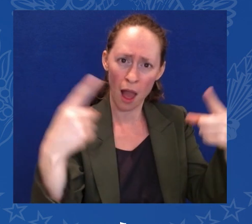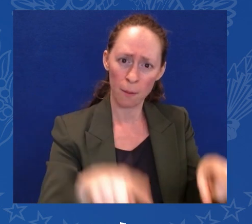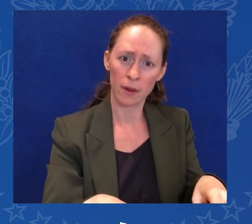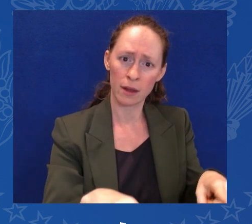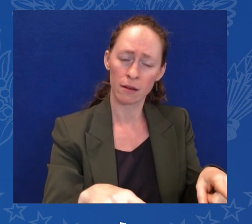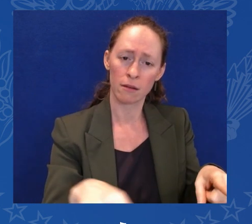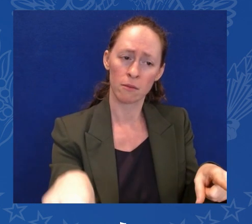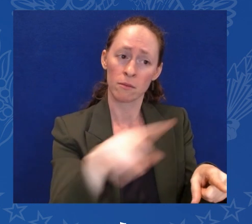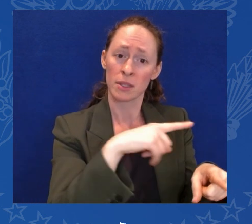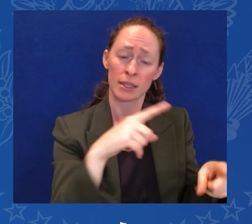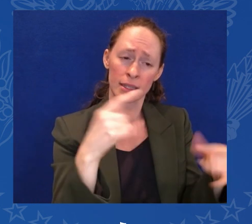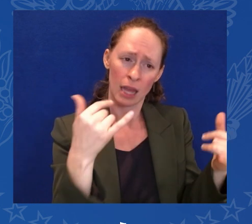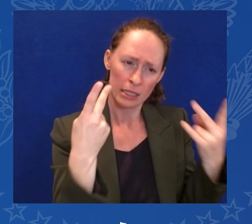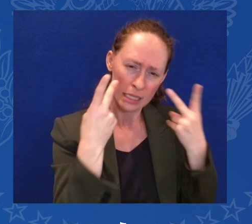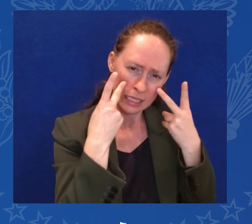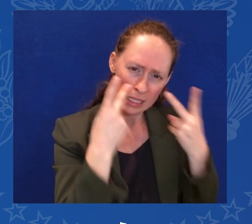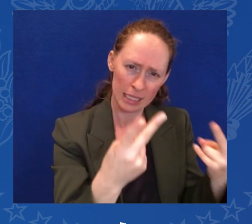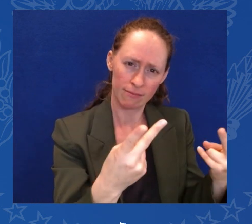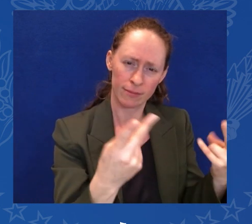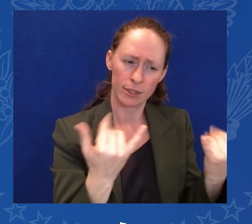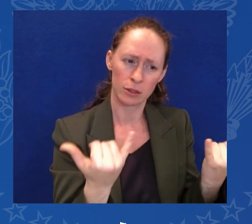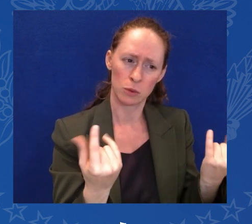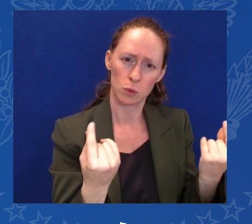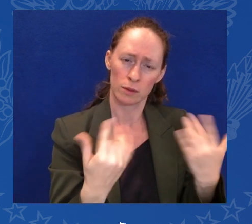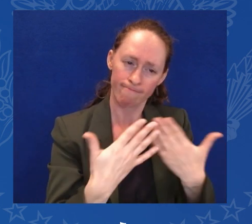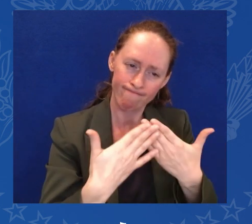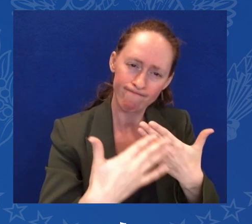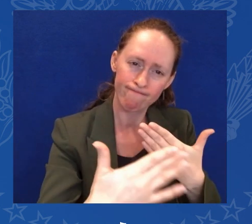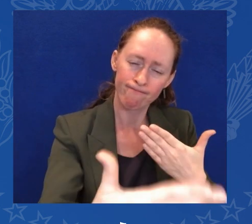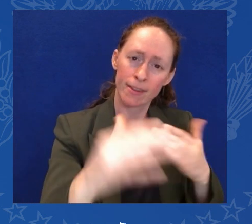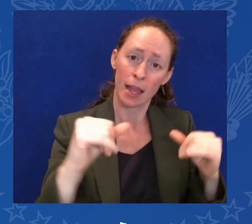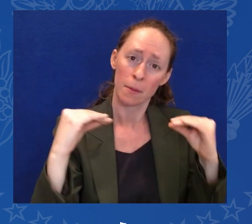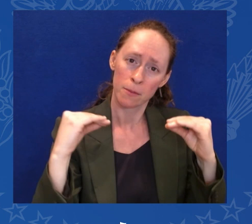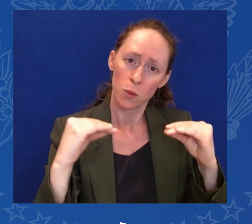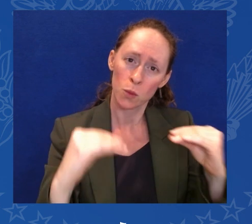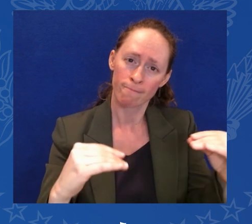Till-Mobley helped fuel the movement for civil rights in America,